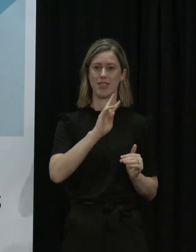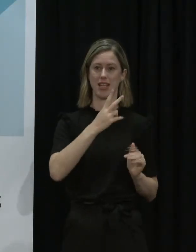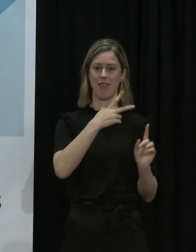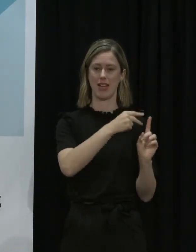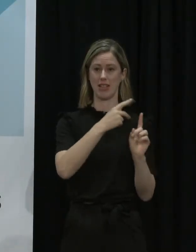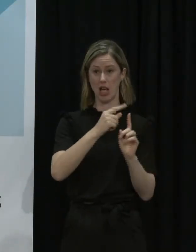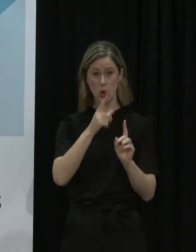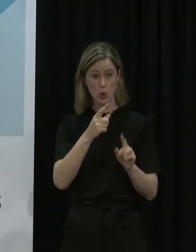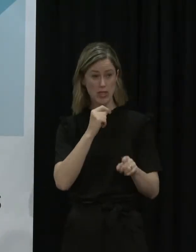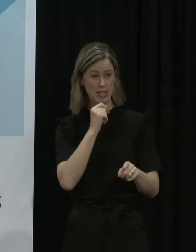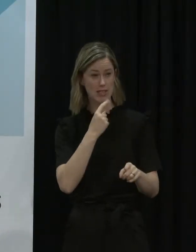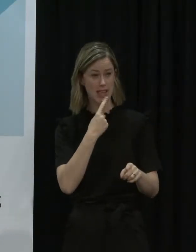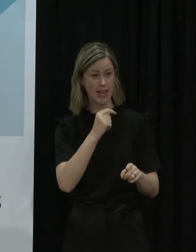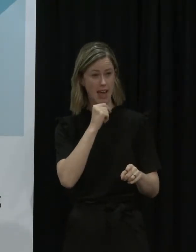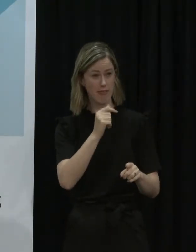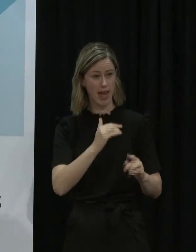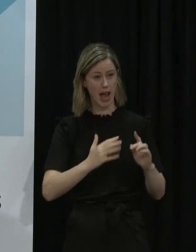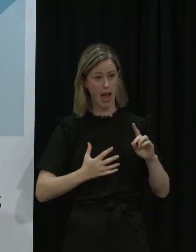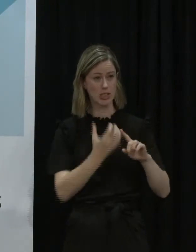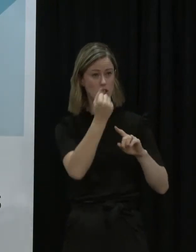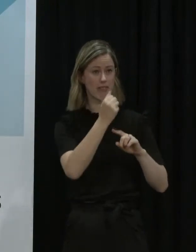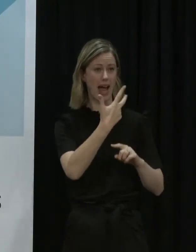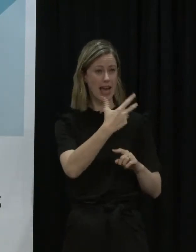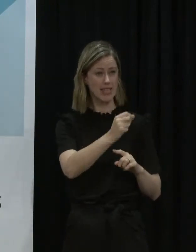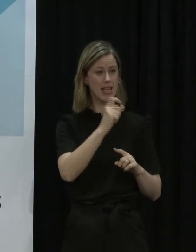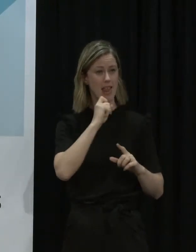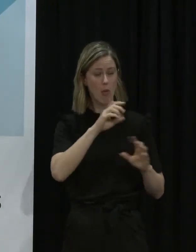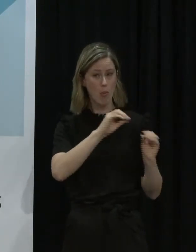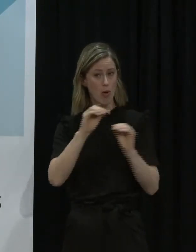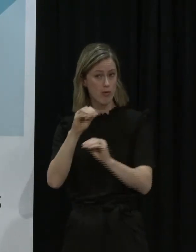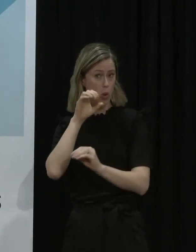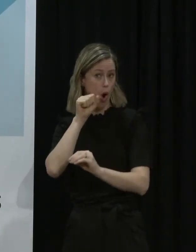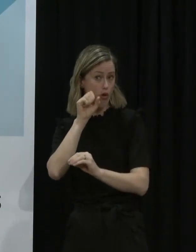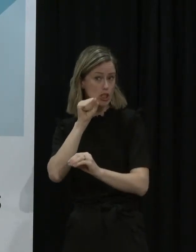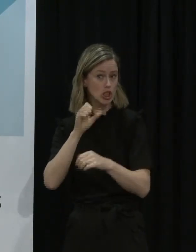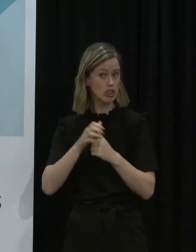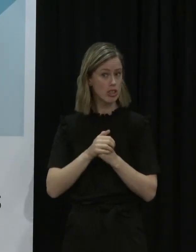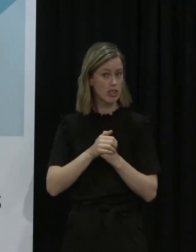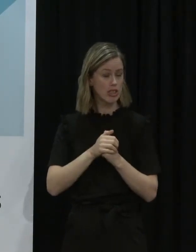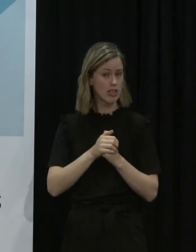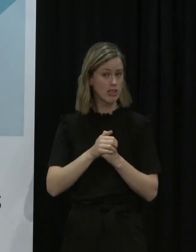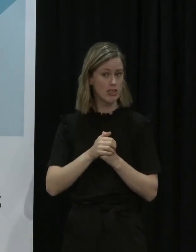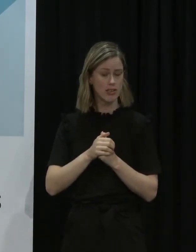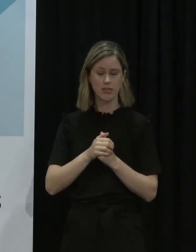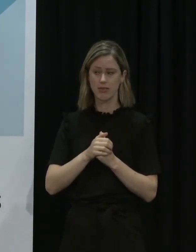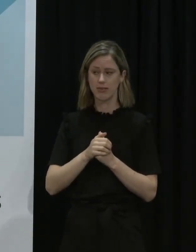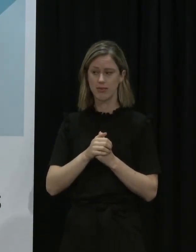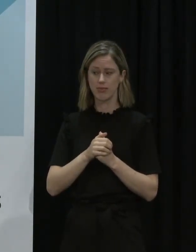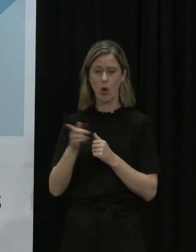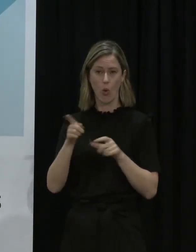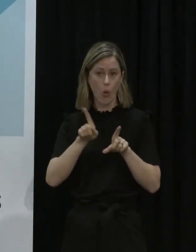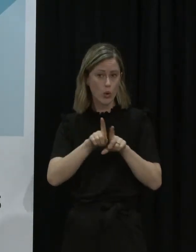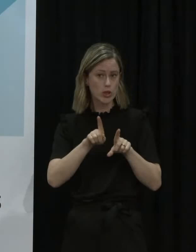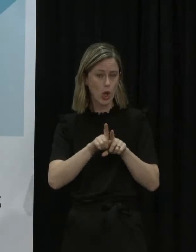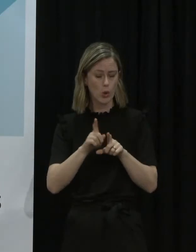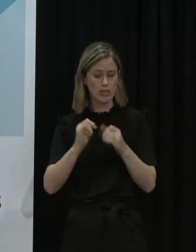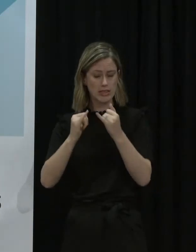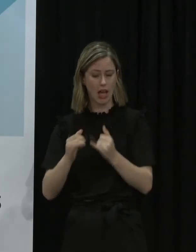that's right.